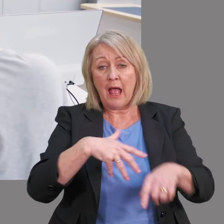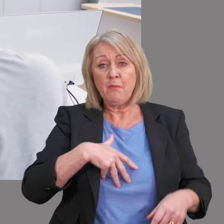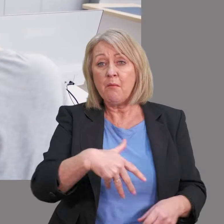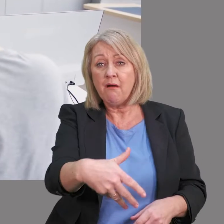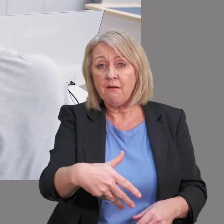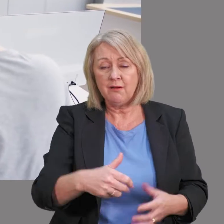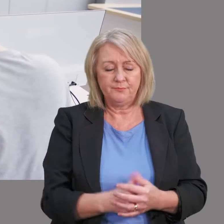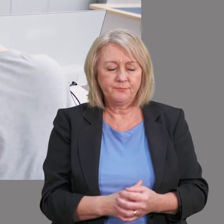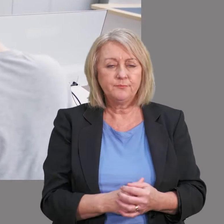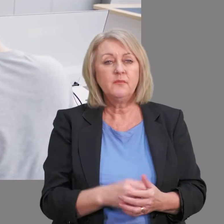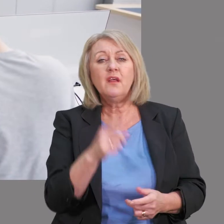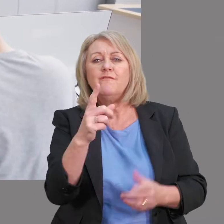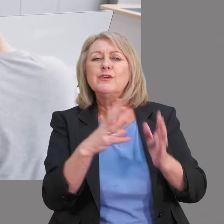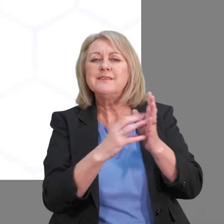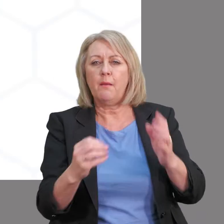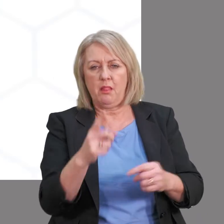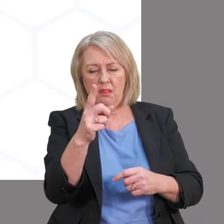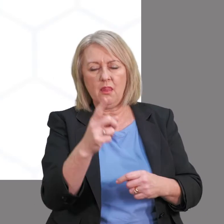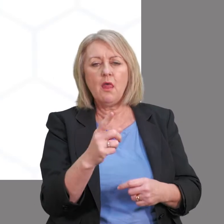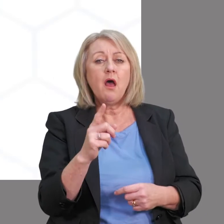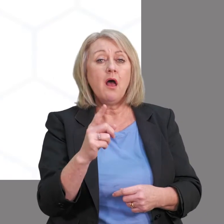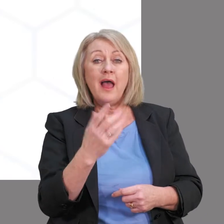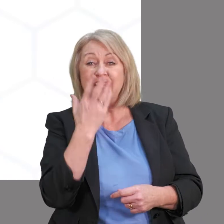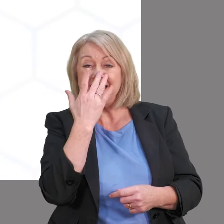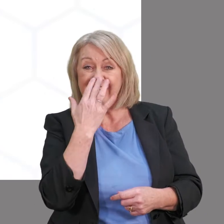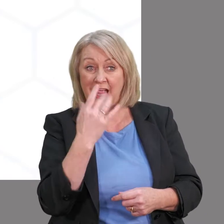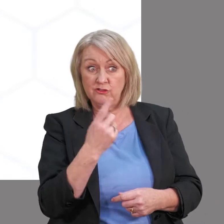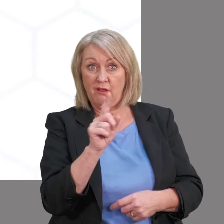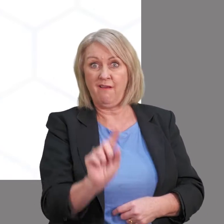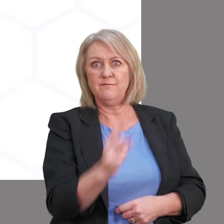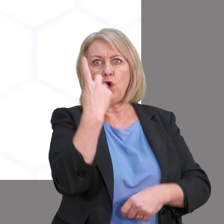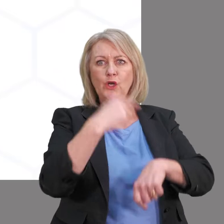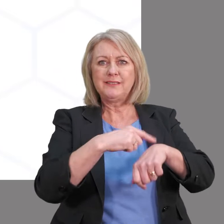point through the continuum. For example, a teenager who enters